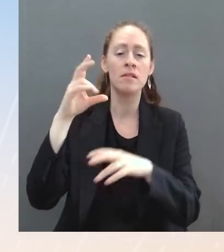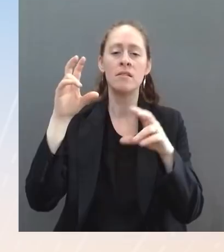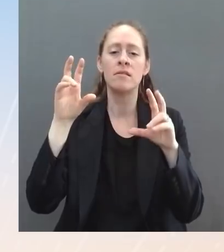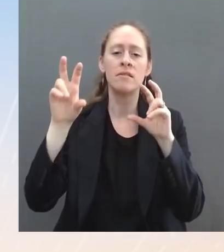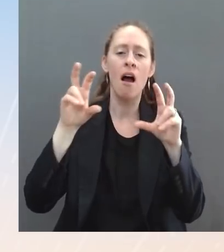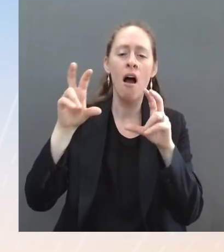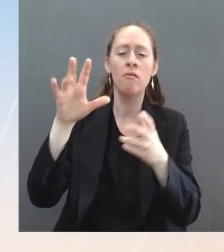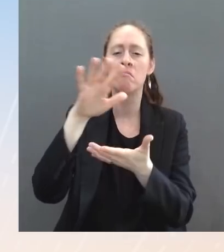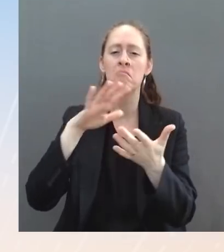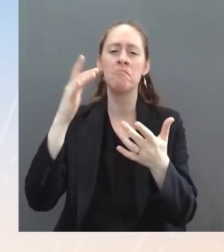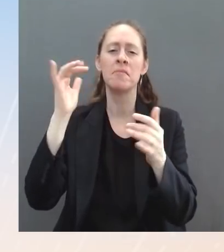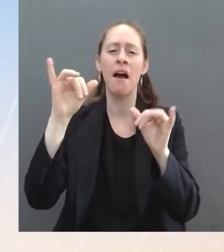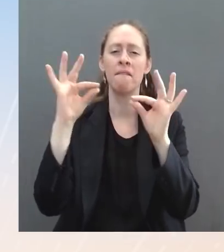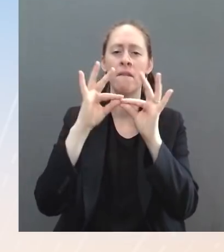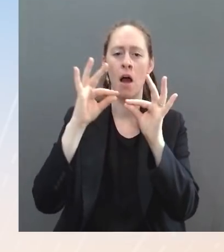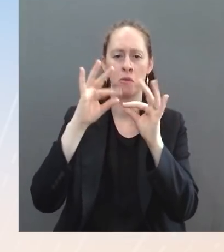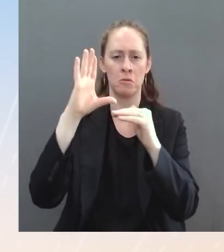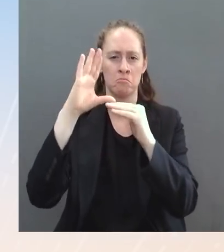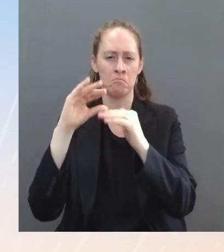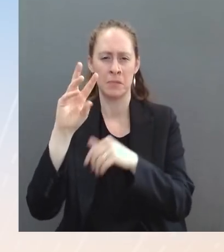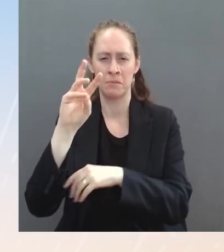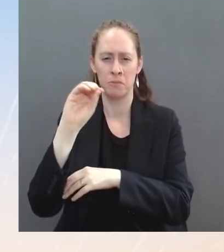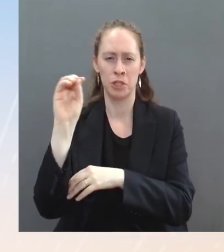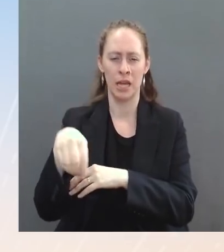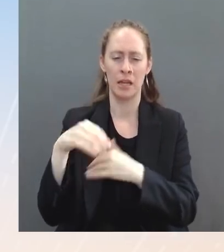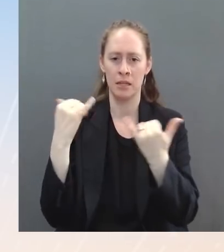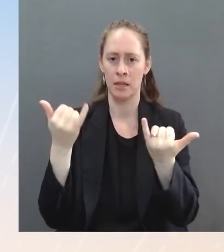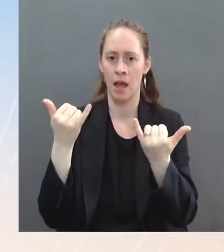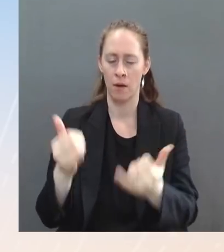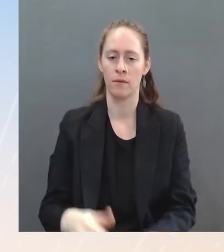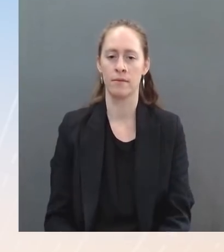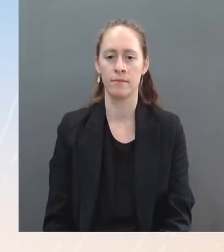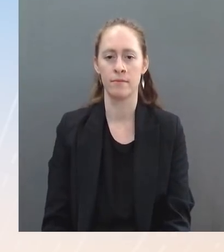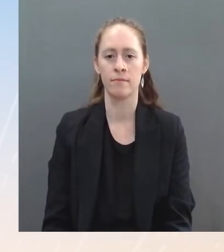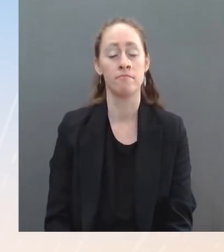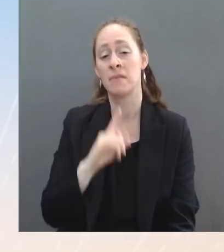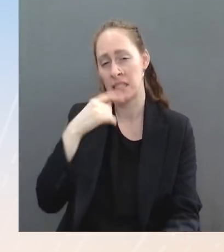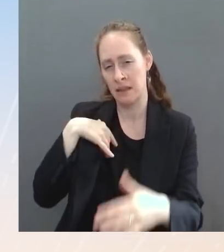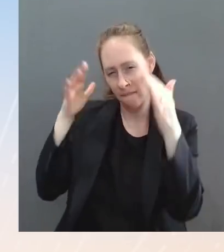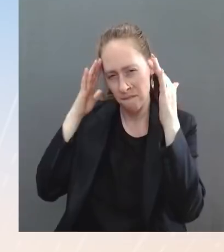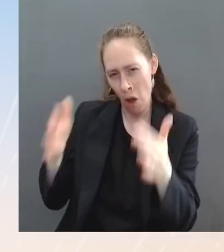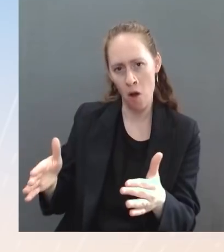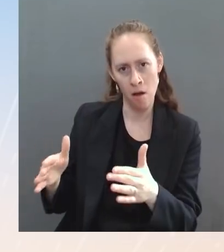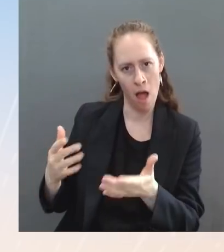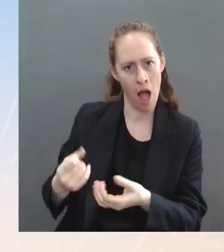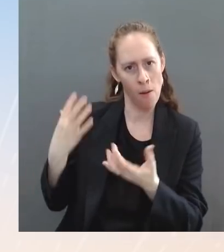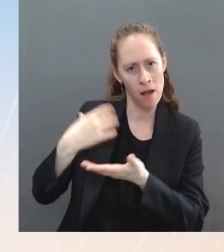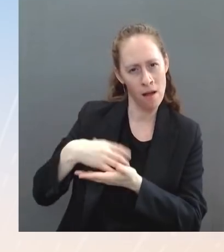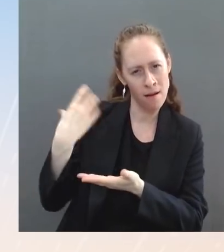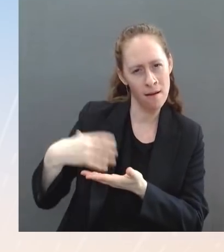And so, the supply in the global market -- obviously, the price of oil is set at the global -- at the margin, the global market.